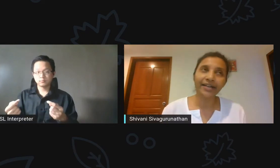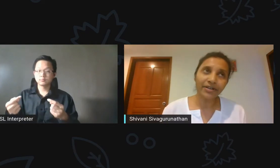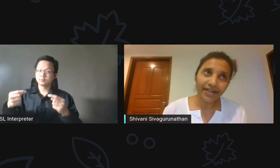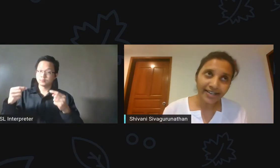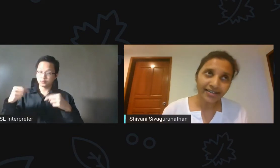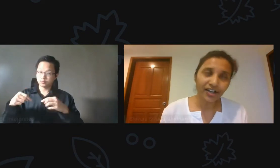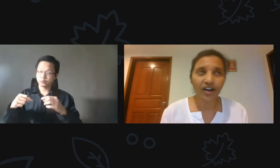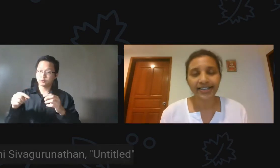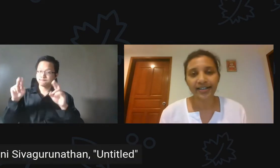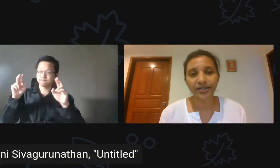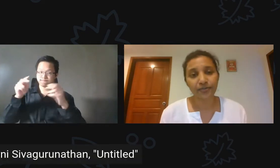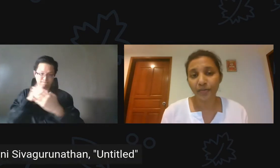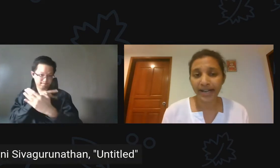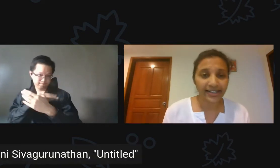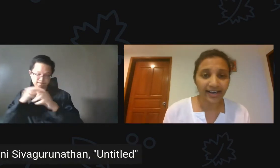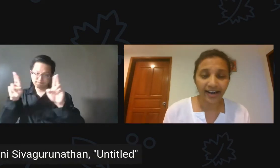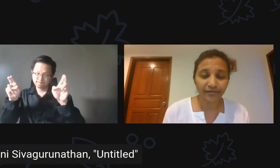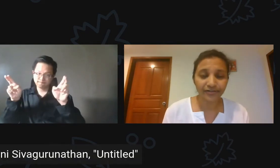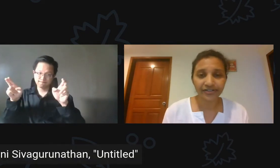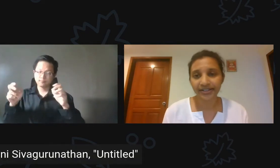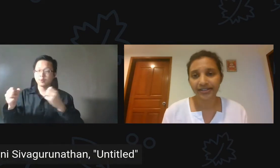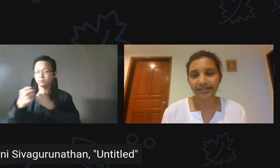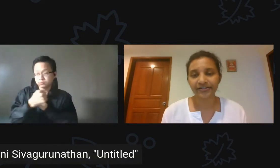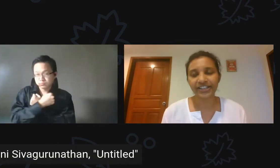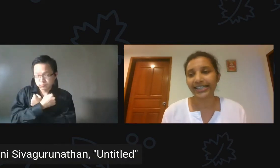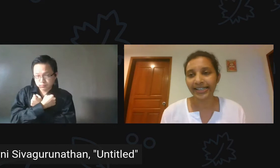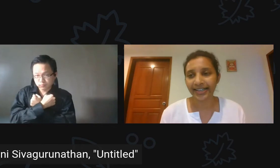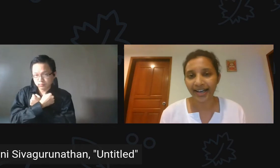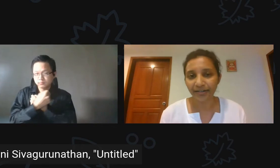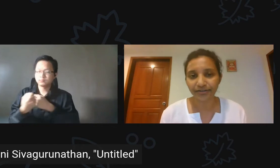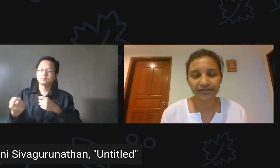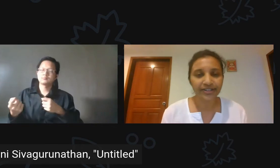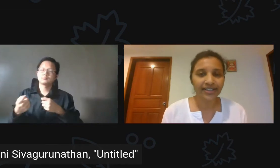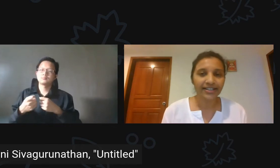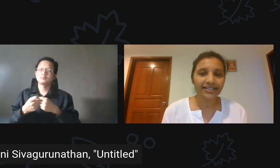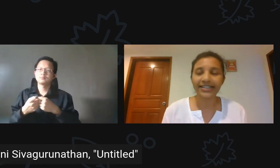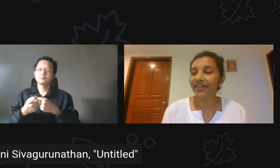It can be read in the context of romantic love, feel in love,